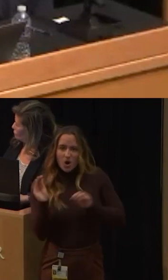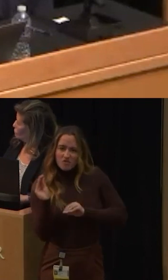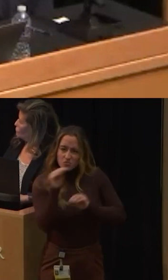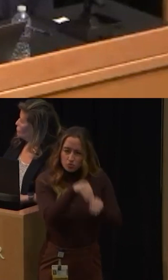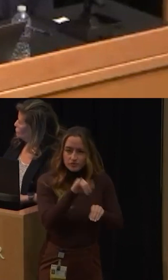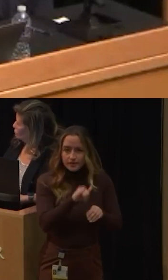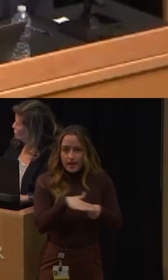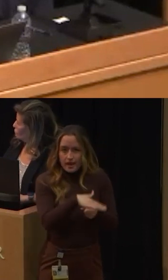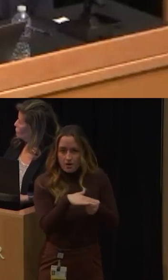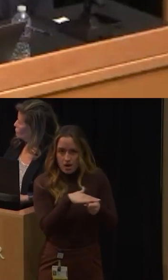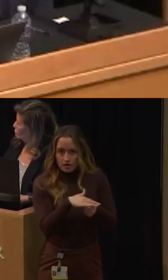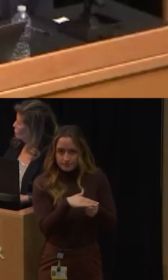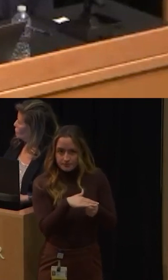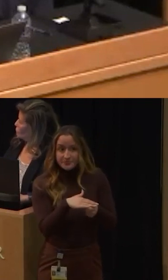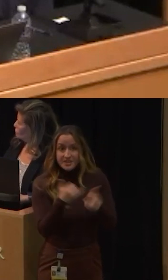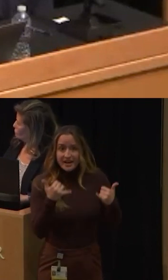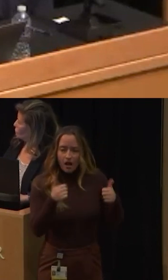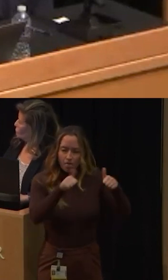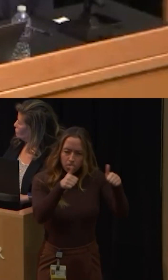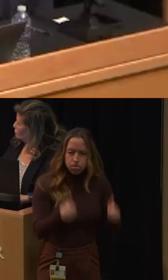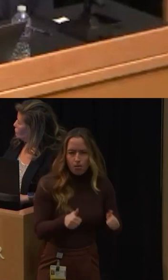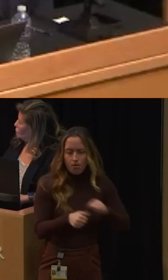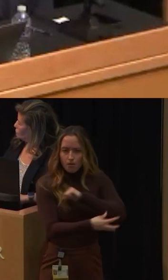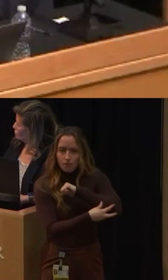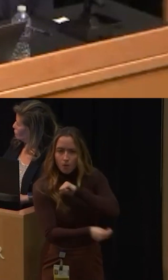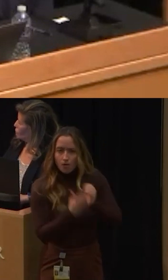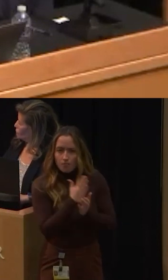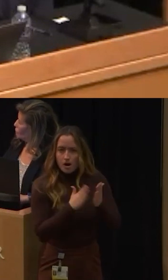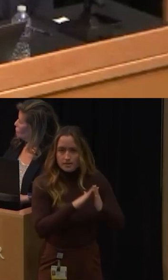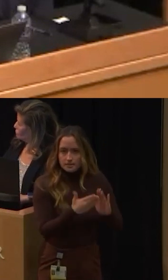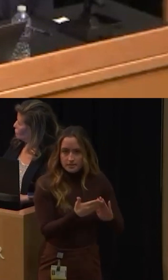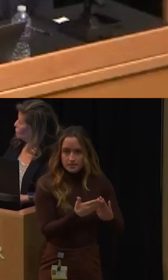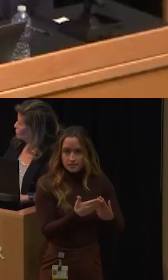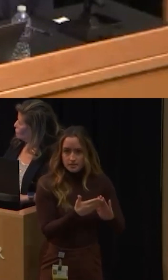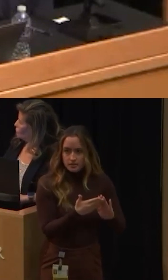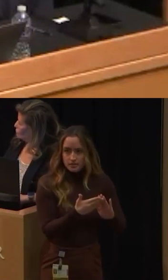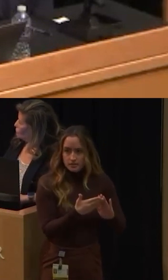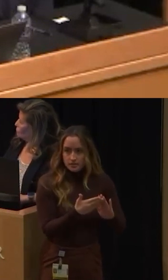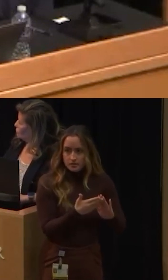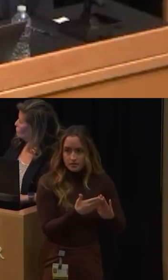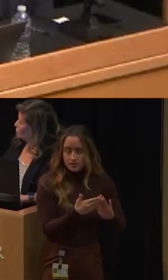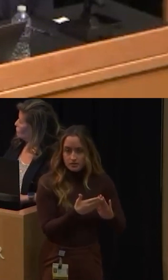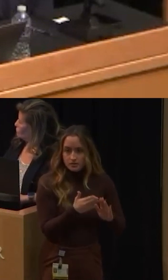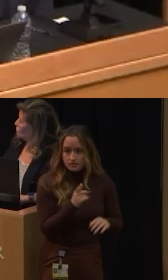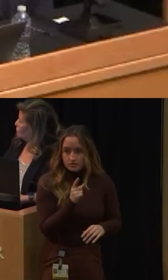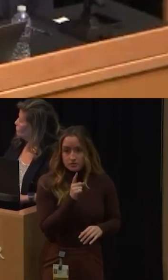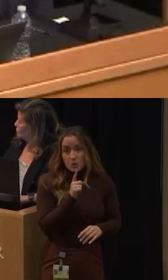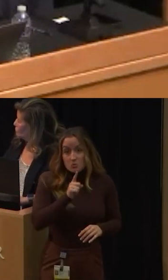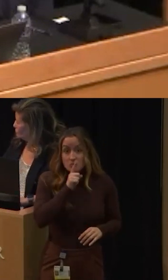"and today, it is the poorest section of the entire city. "The most that can be said for the neighborhood "is that it's convenient,"